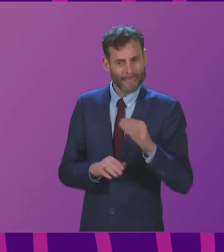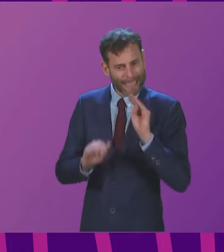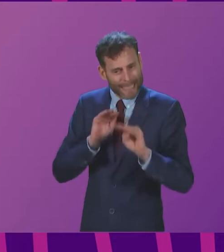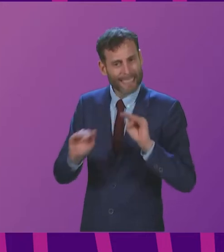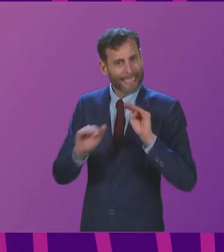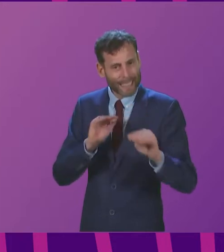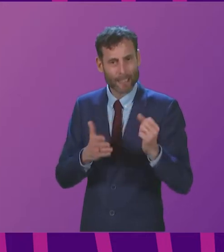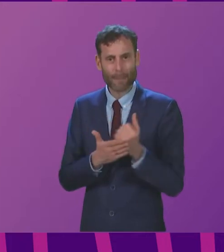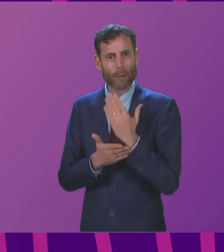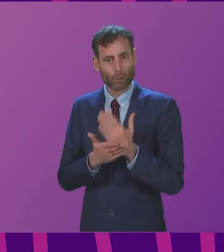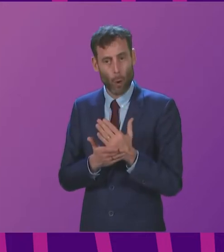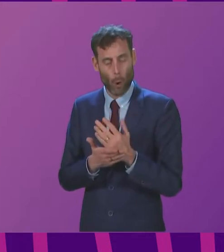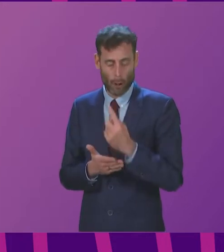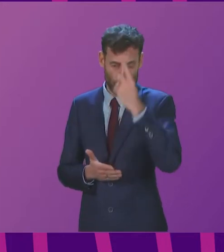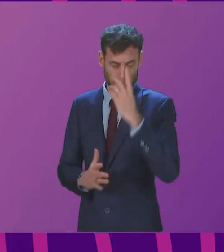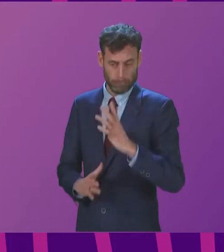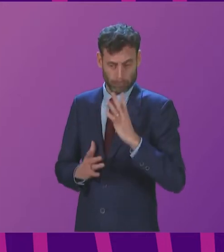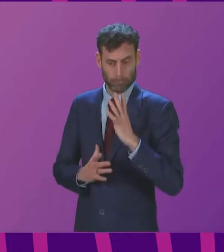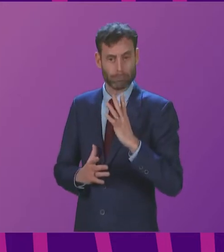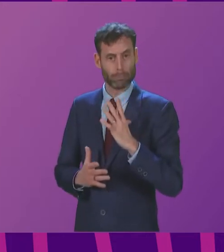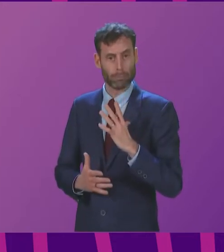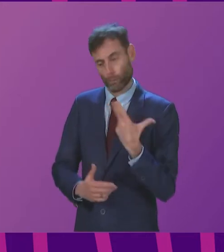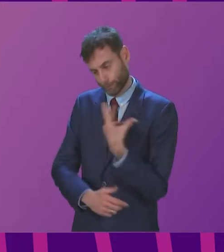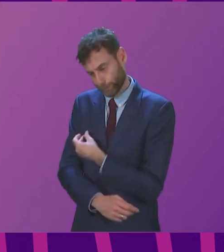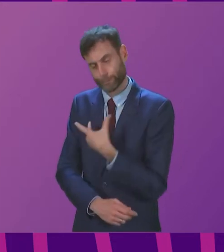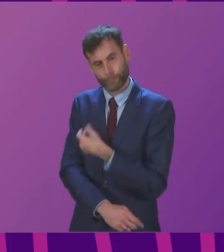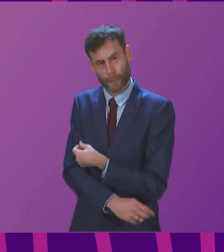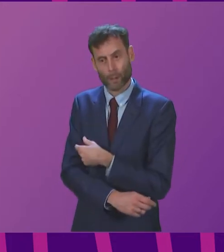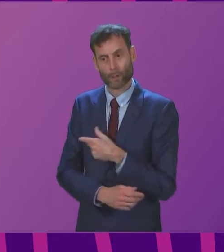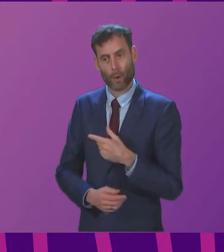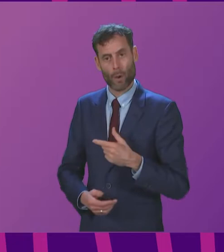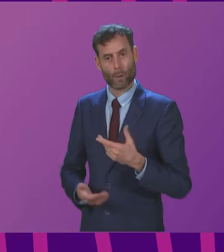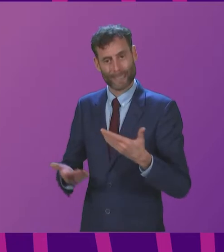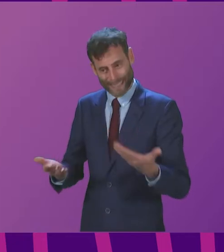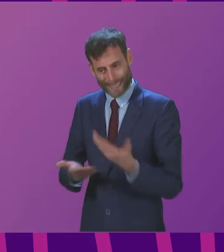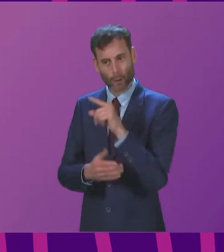is trying to get the message across directly to pregnant women as often and as loudly as we can.